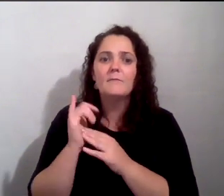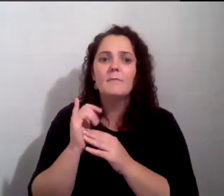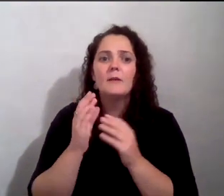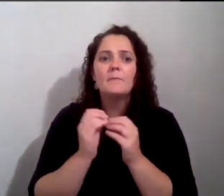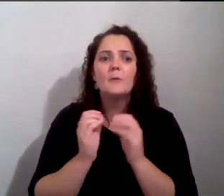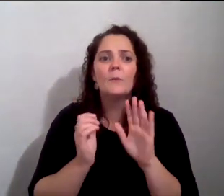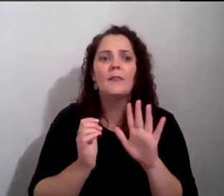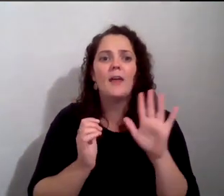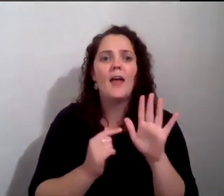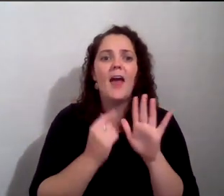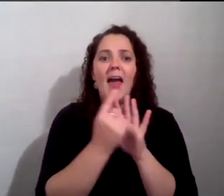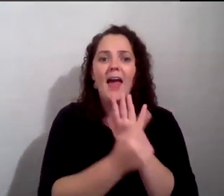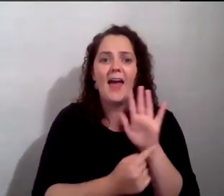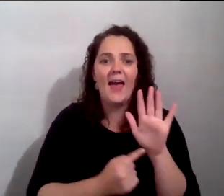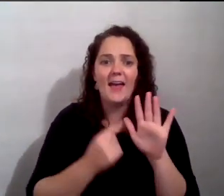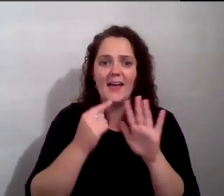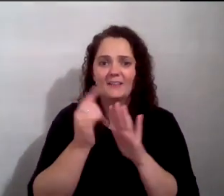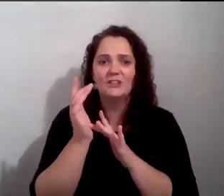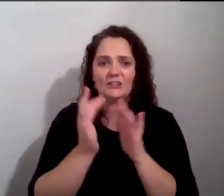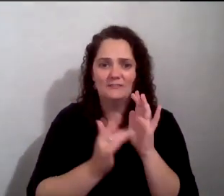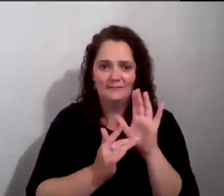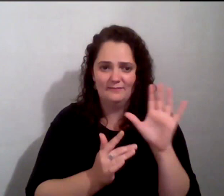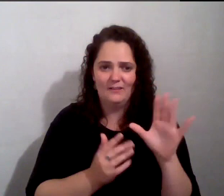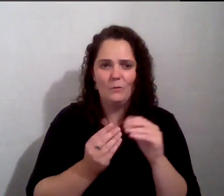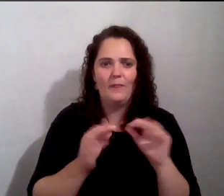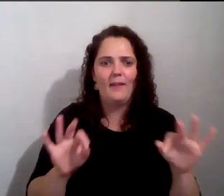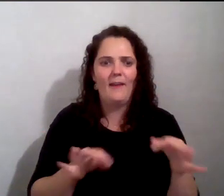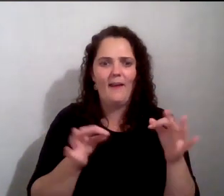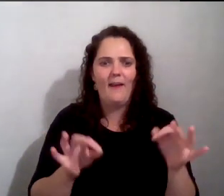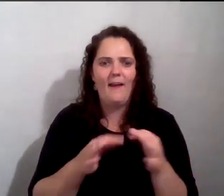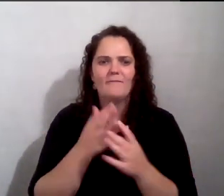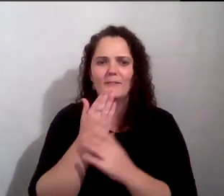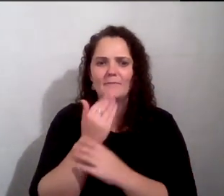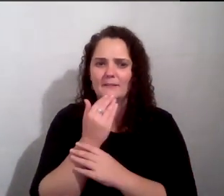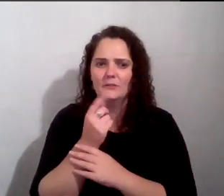some time with this image and see whether some of these elements might